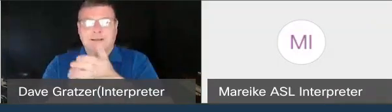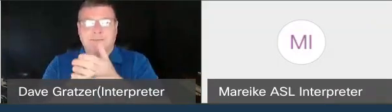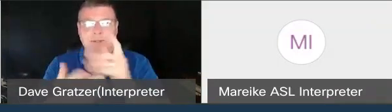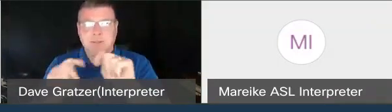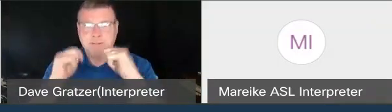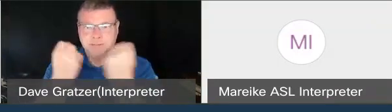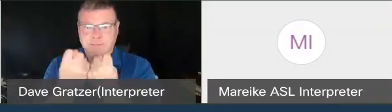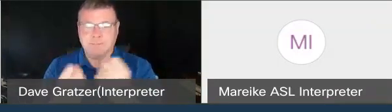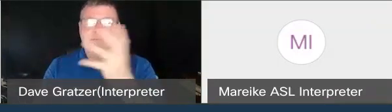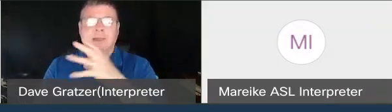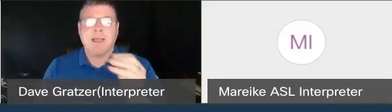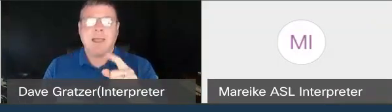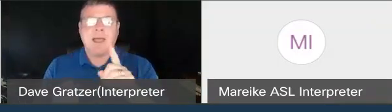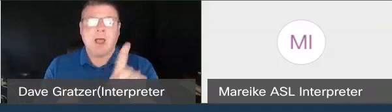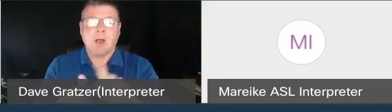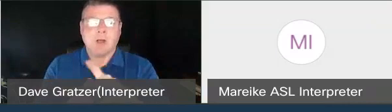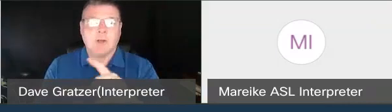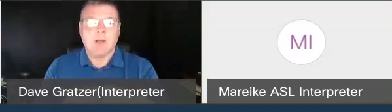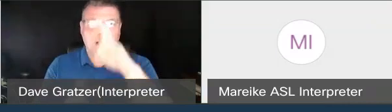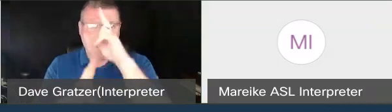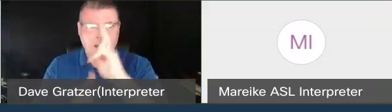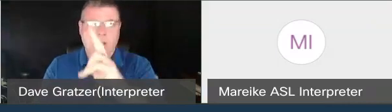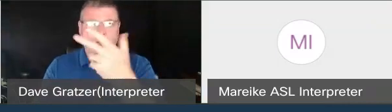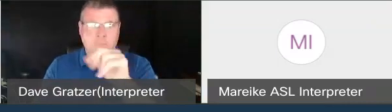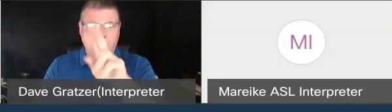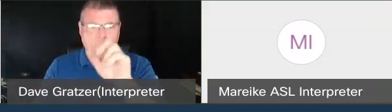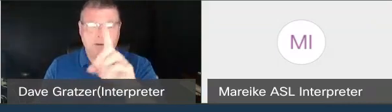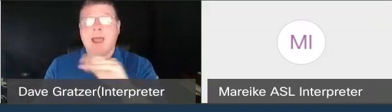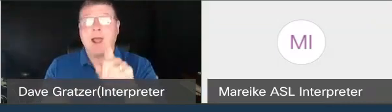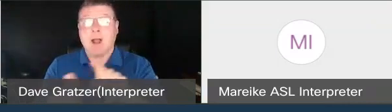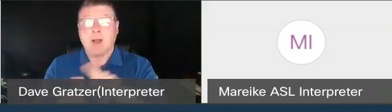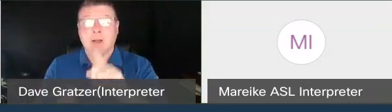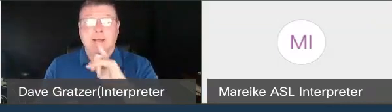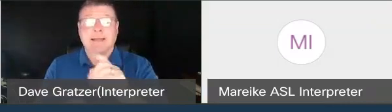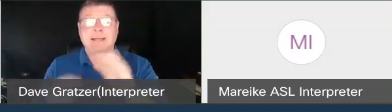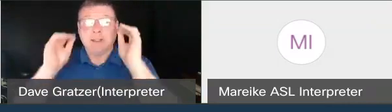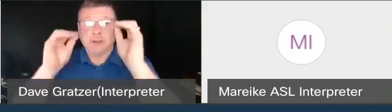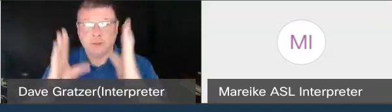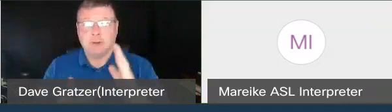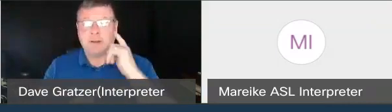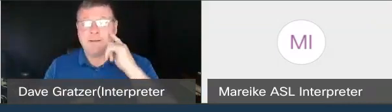and a member of the Billings Police Department honor guard. He is also an instructor for the department's naloxone